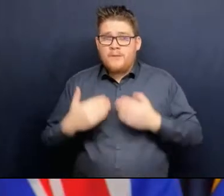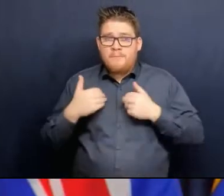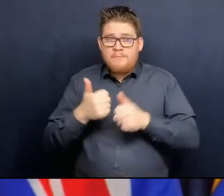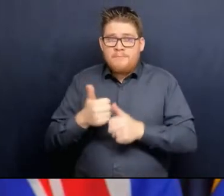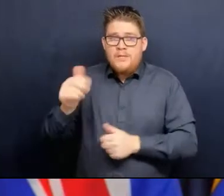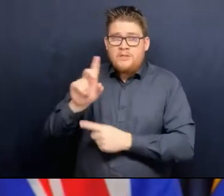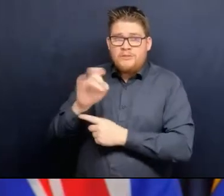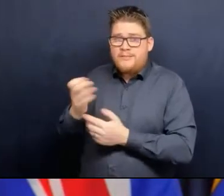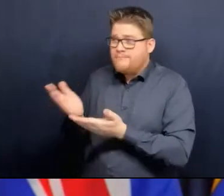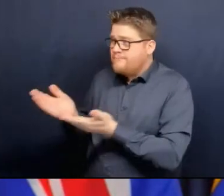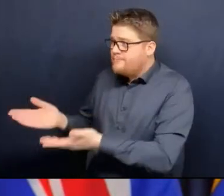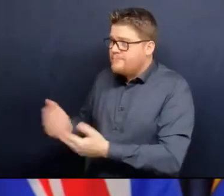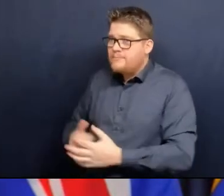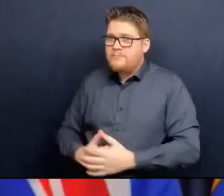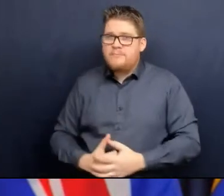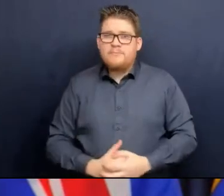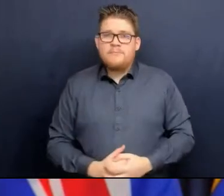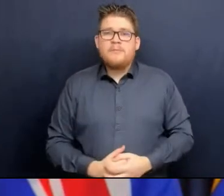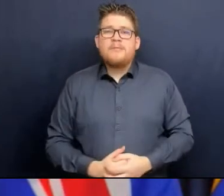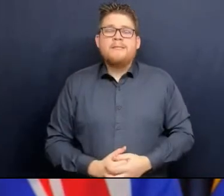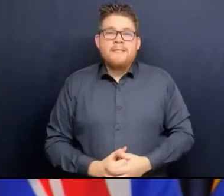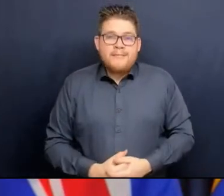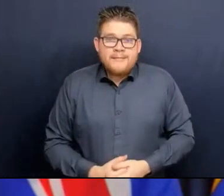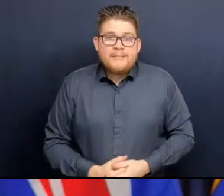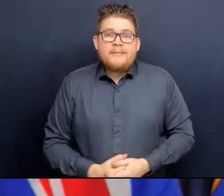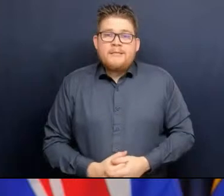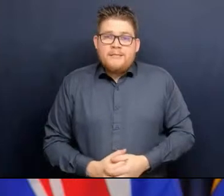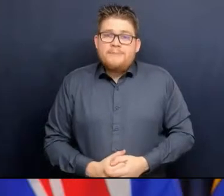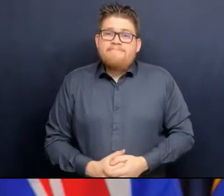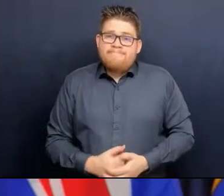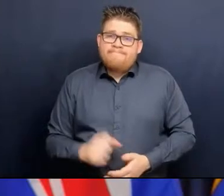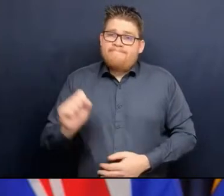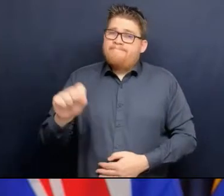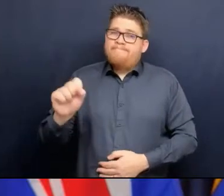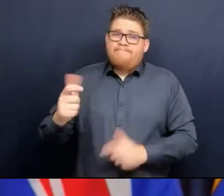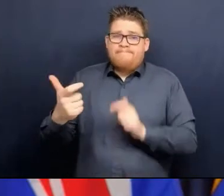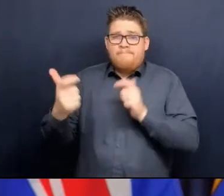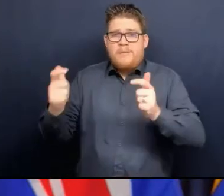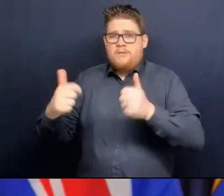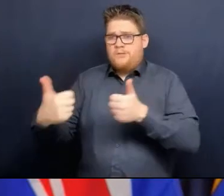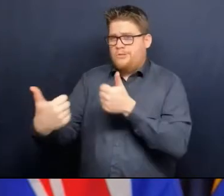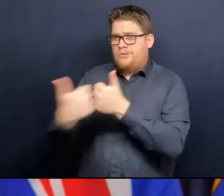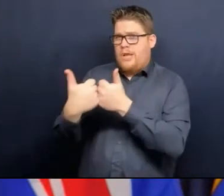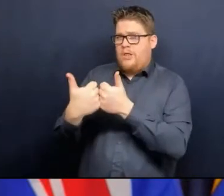two points. The first is that there are exceptional challenges continuing to face our